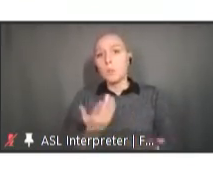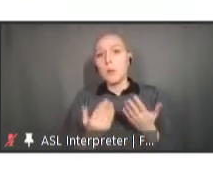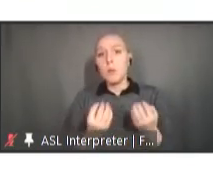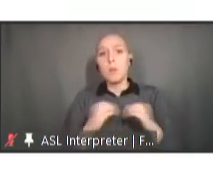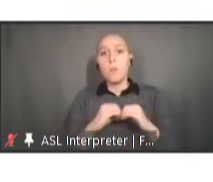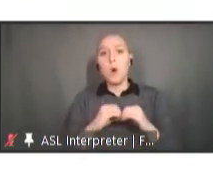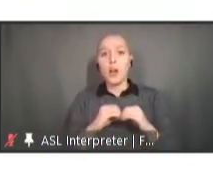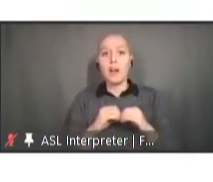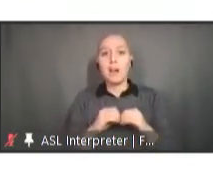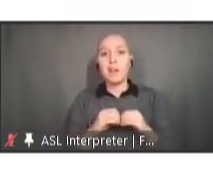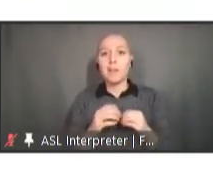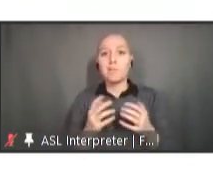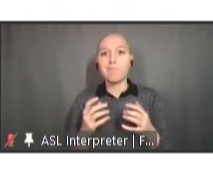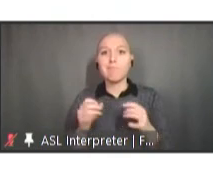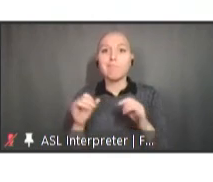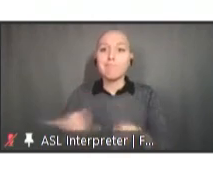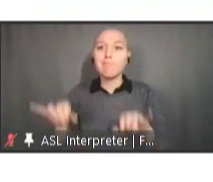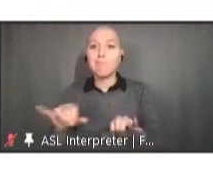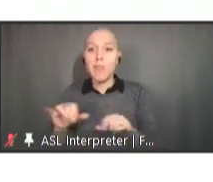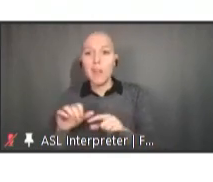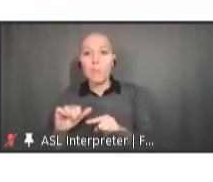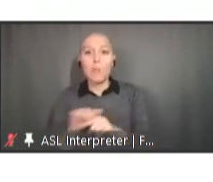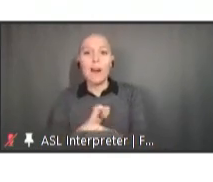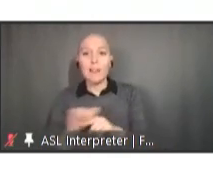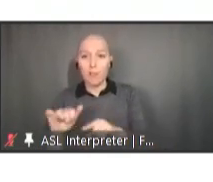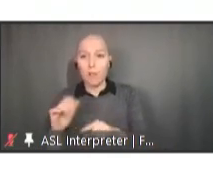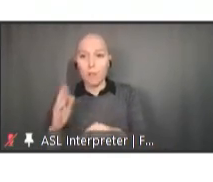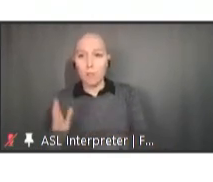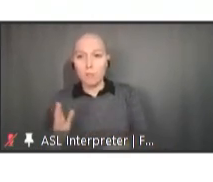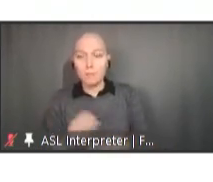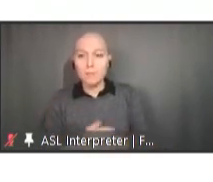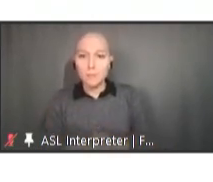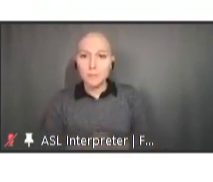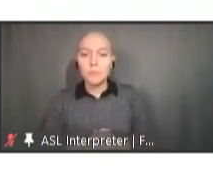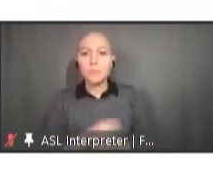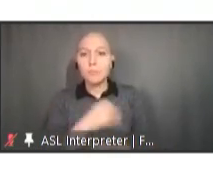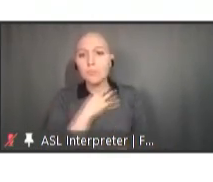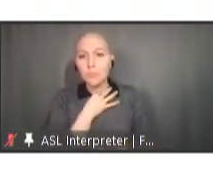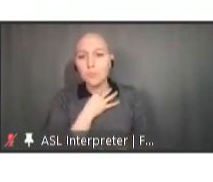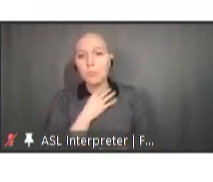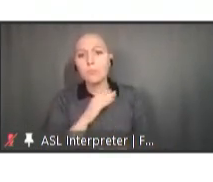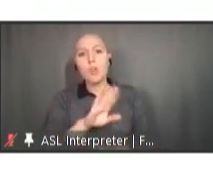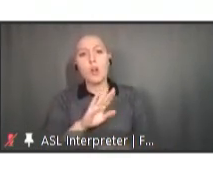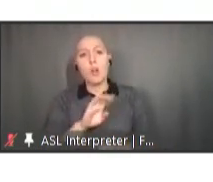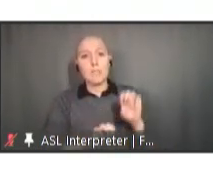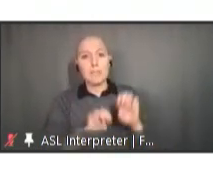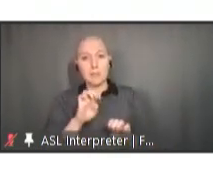practical end of things, but I'm curious about your assessment of how close we are in time